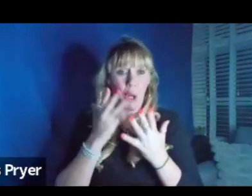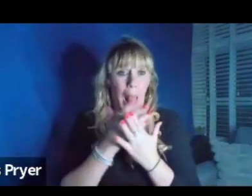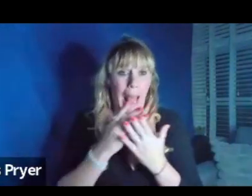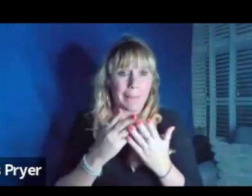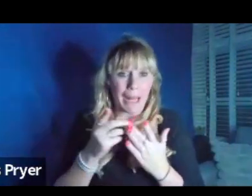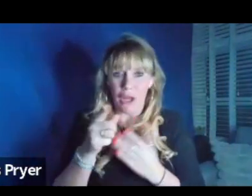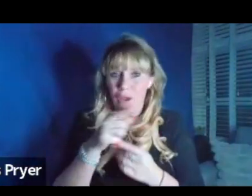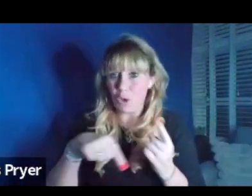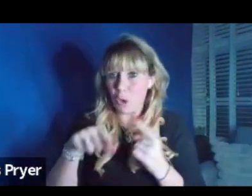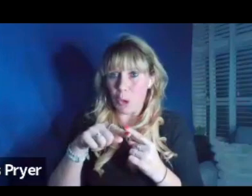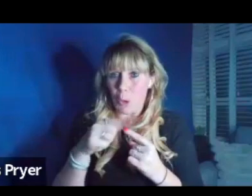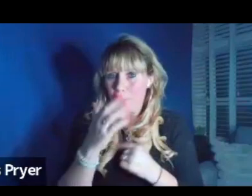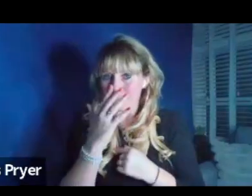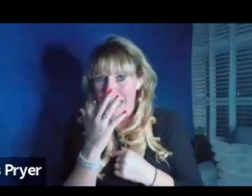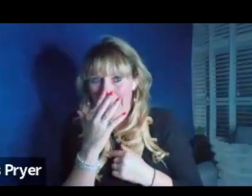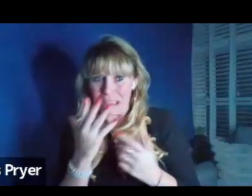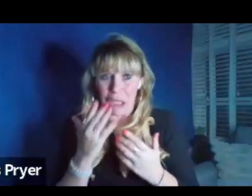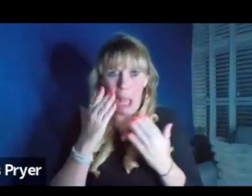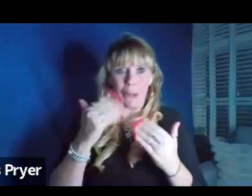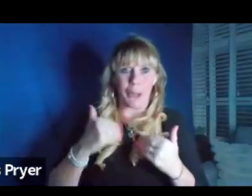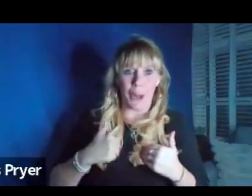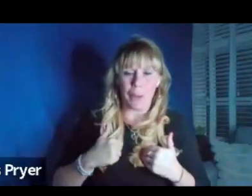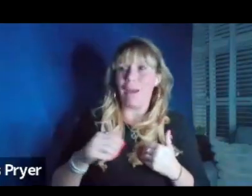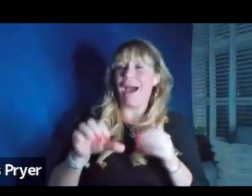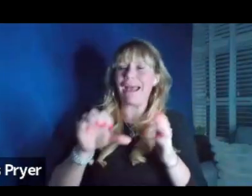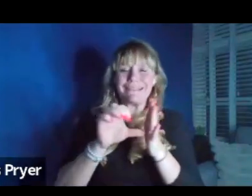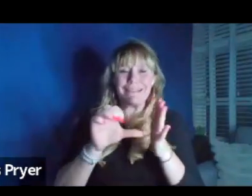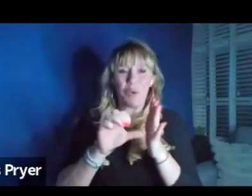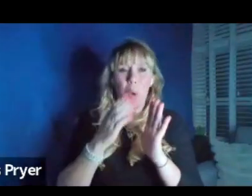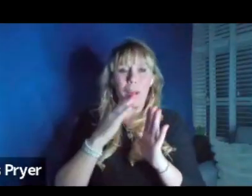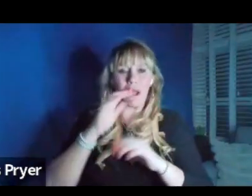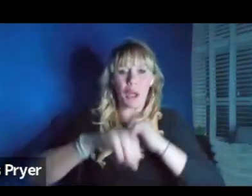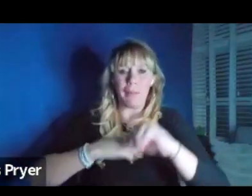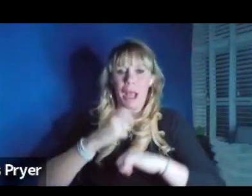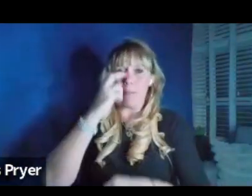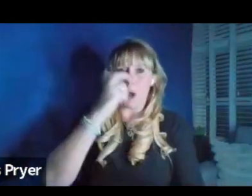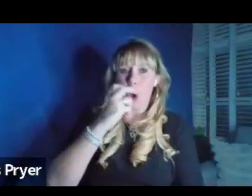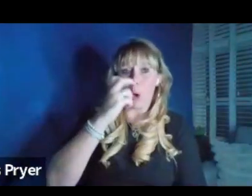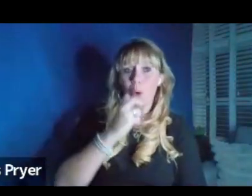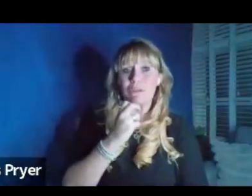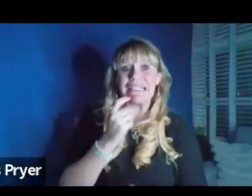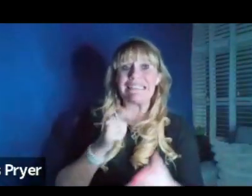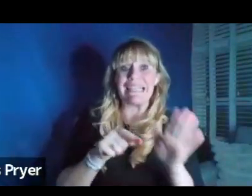but as we get older it's harder to you know just get and about really, isn't it.